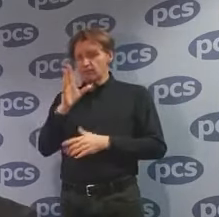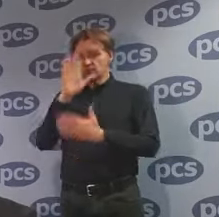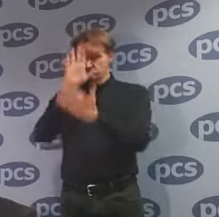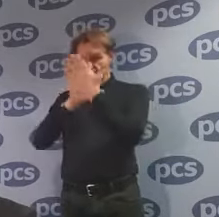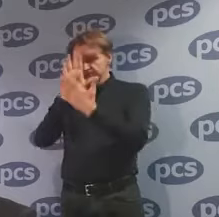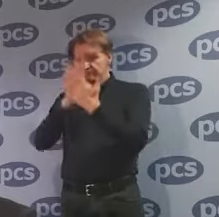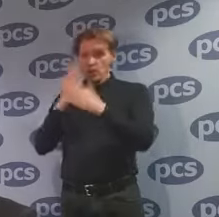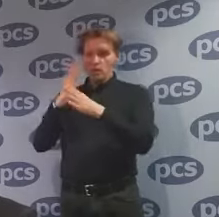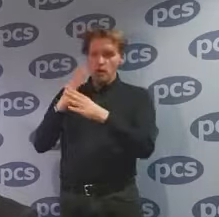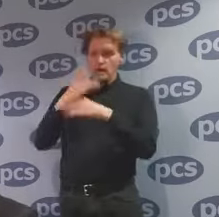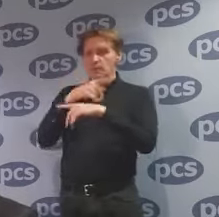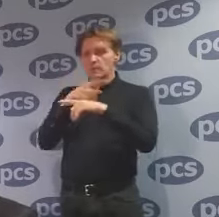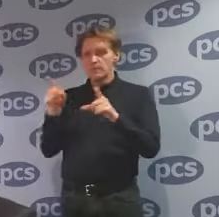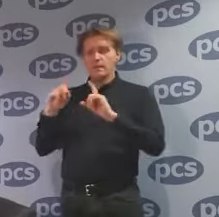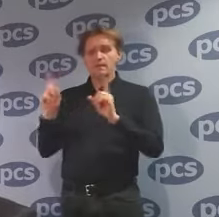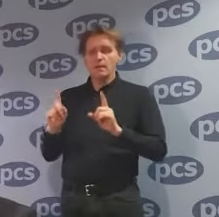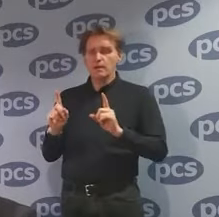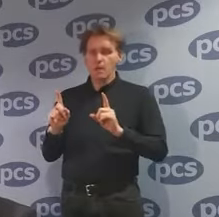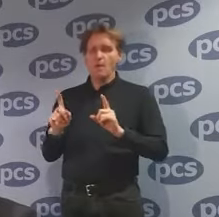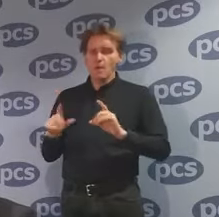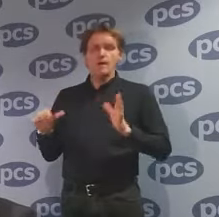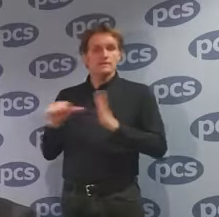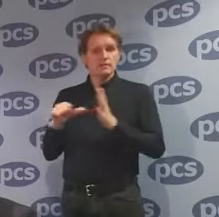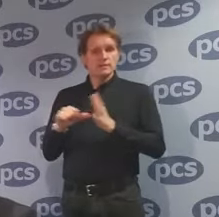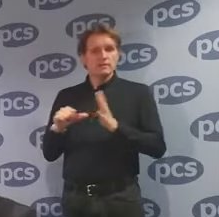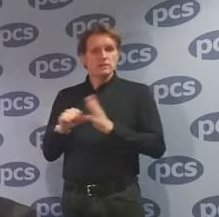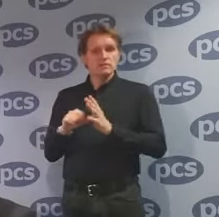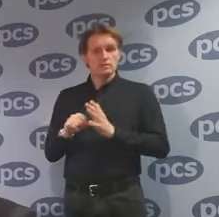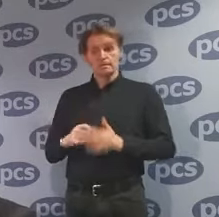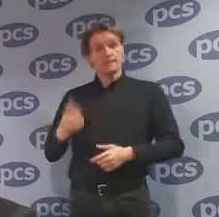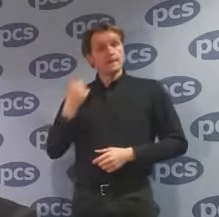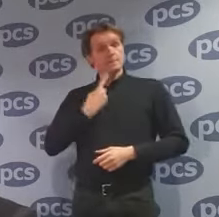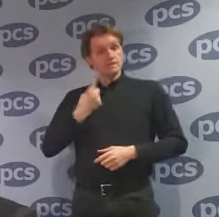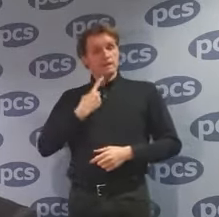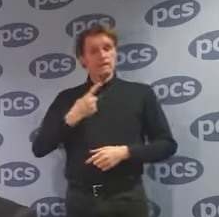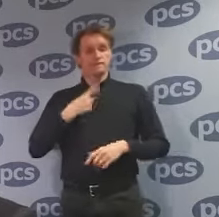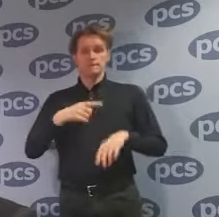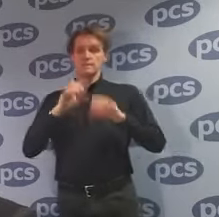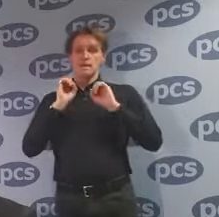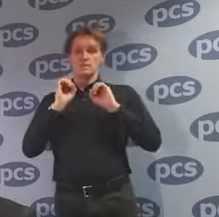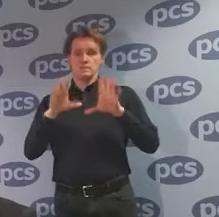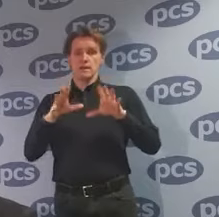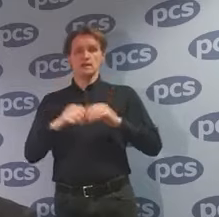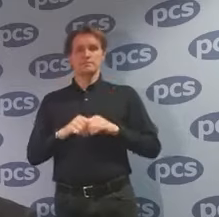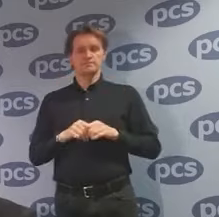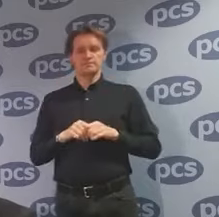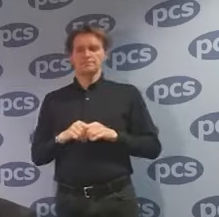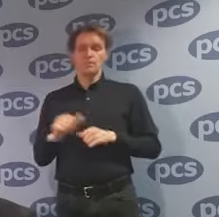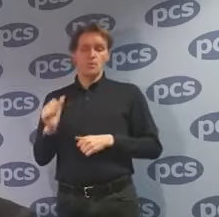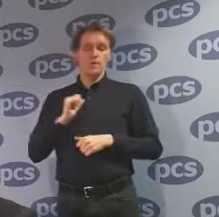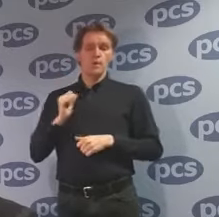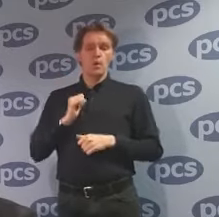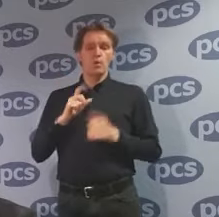problem this is. What I would say for PCS nationally is that we have long recognized the problems with Universal Credit